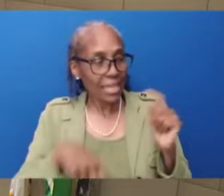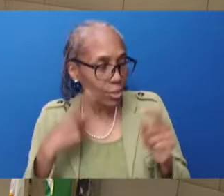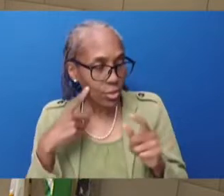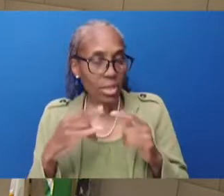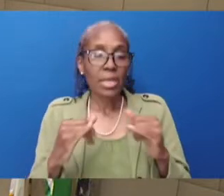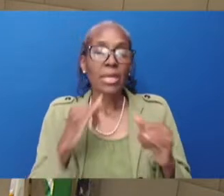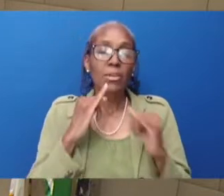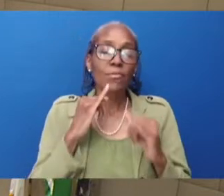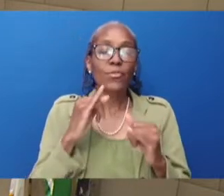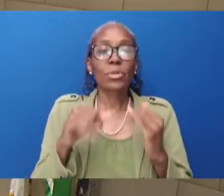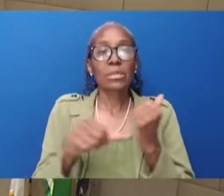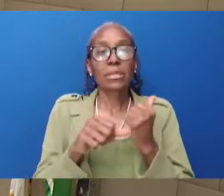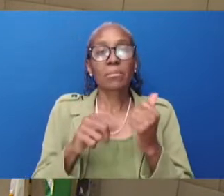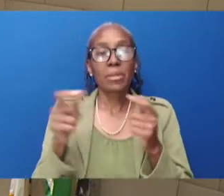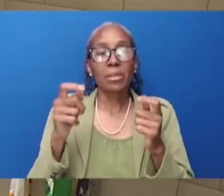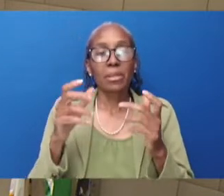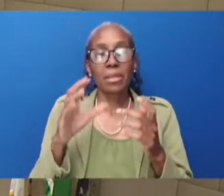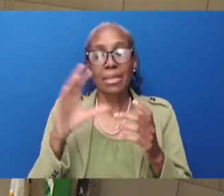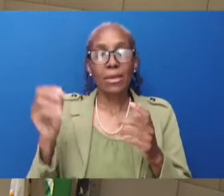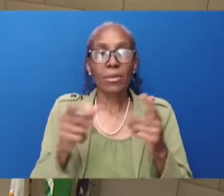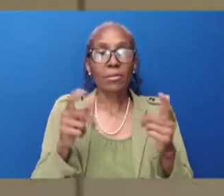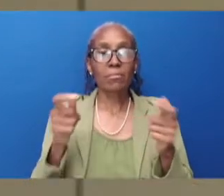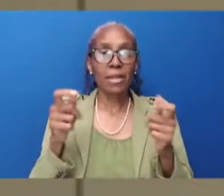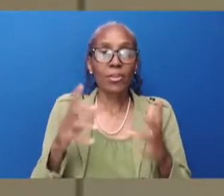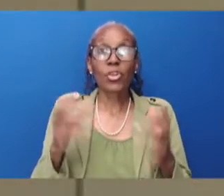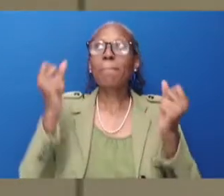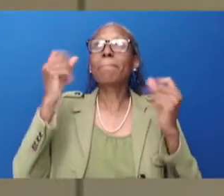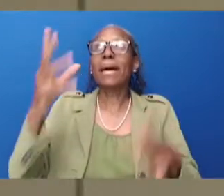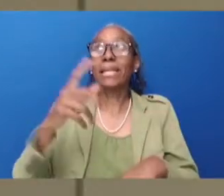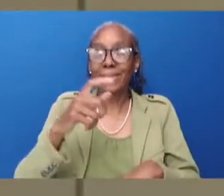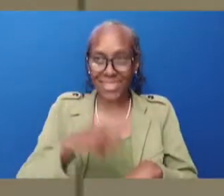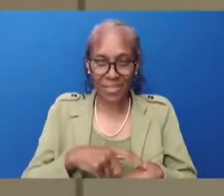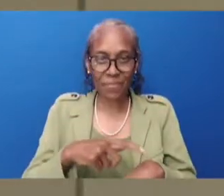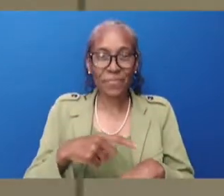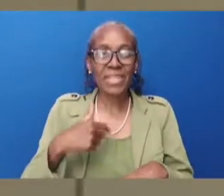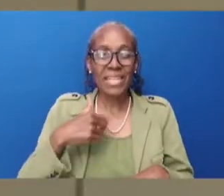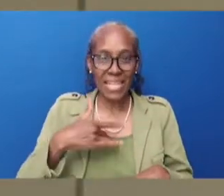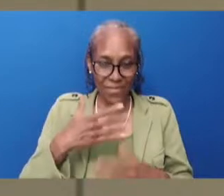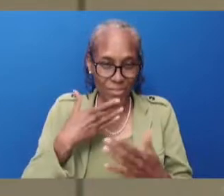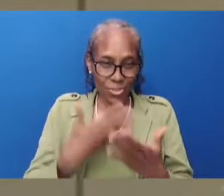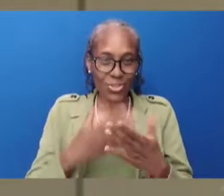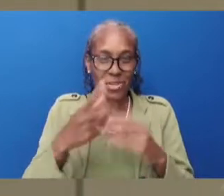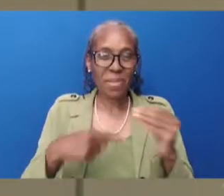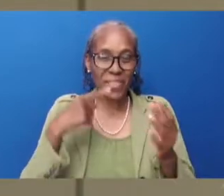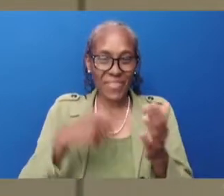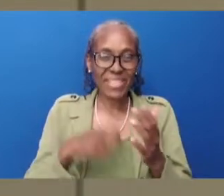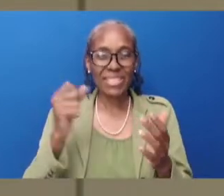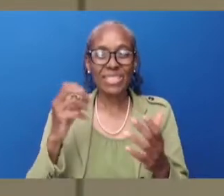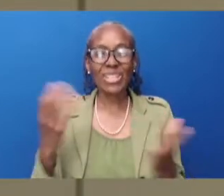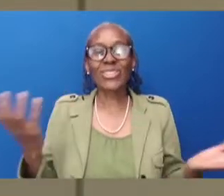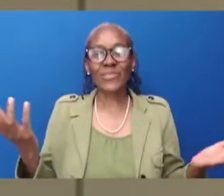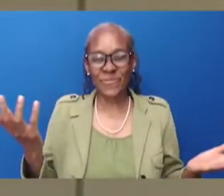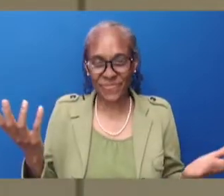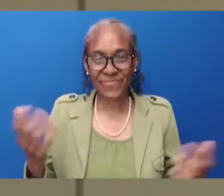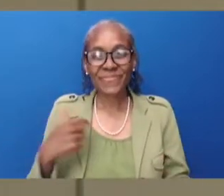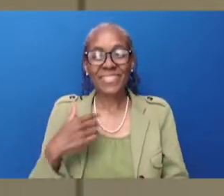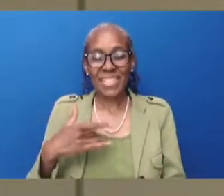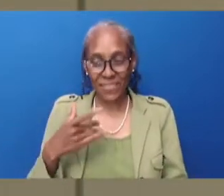I'VE